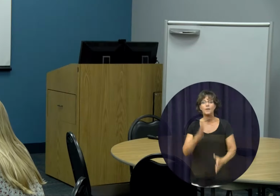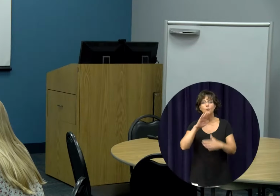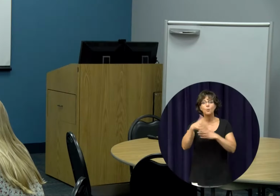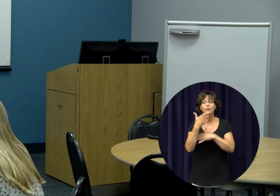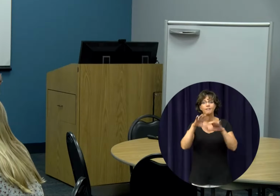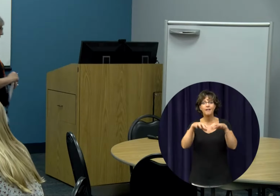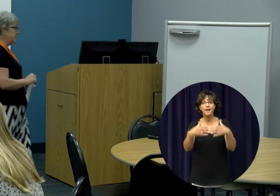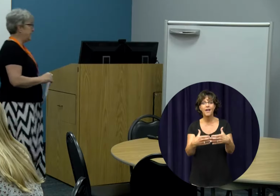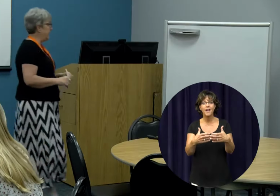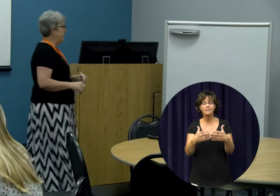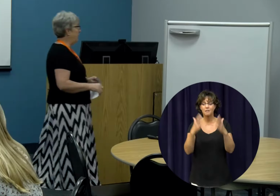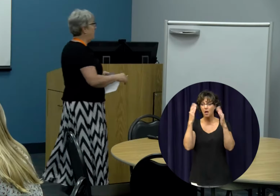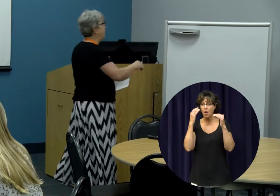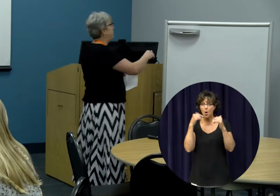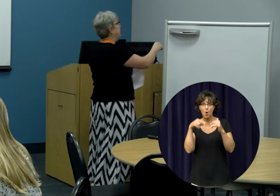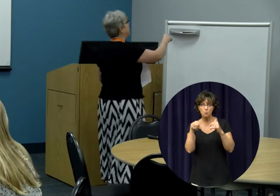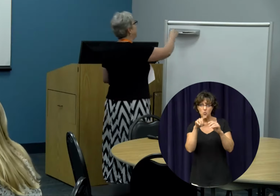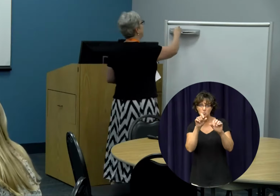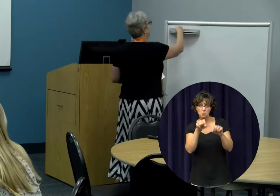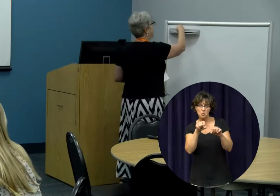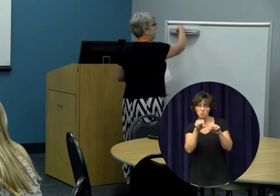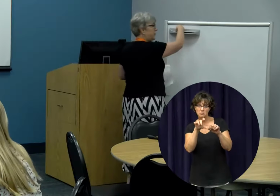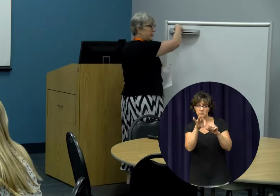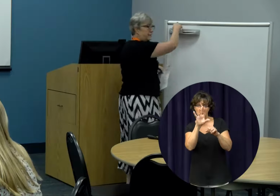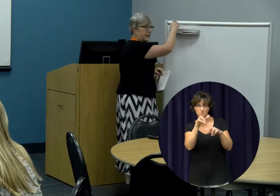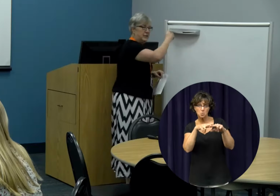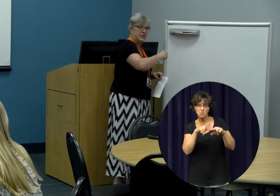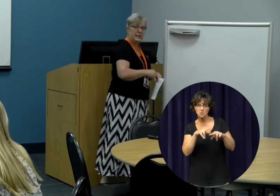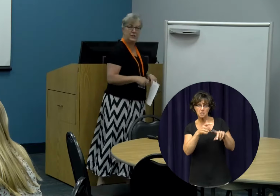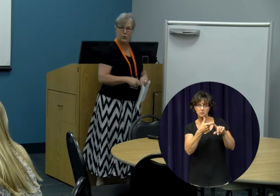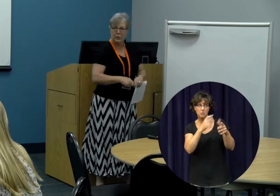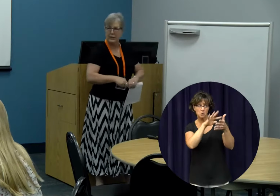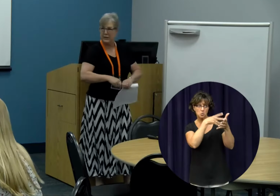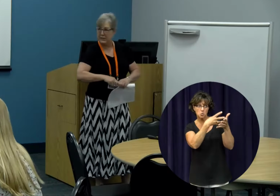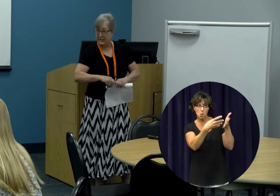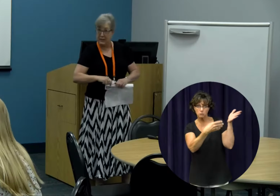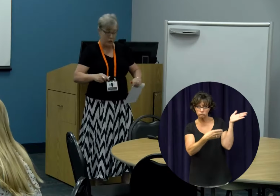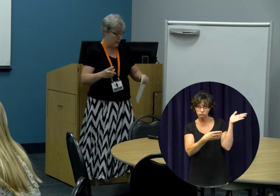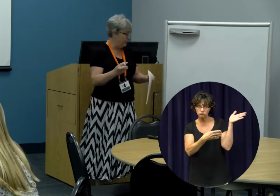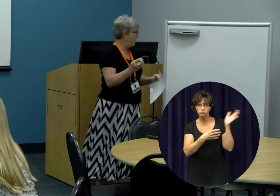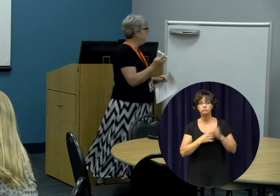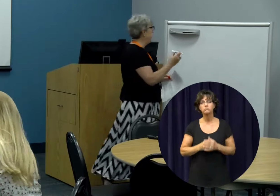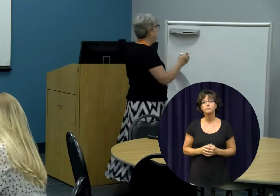Good morning class, I hope everybody was able to find your seats according to the seating chart I posted.